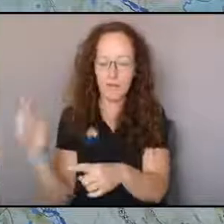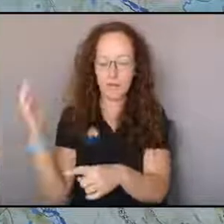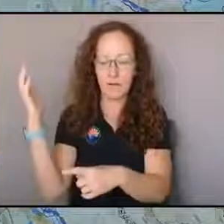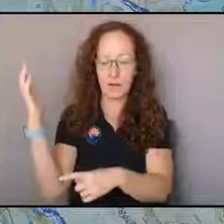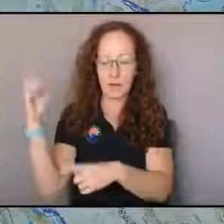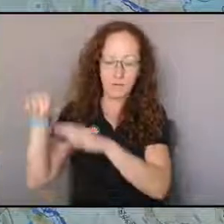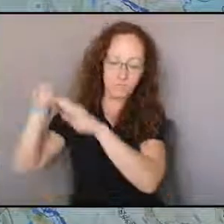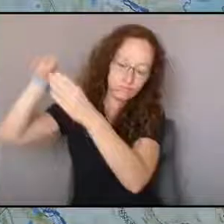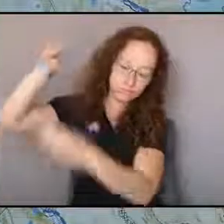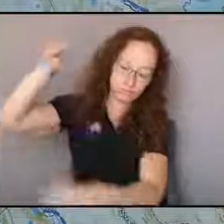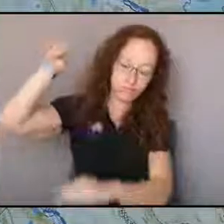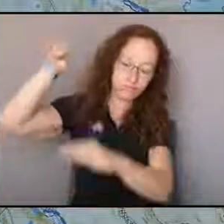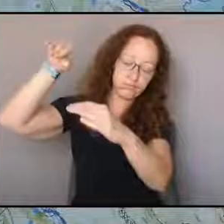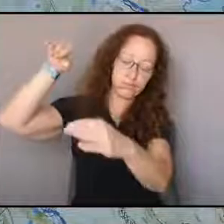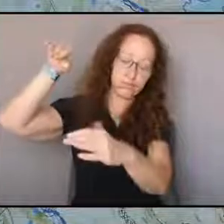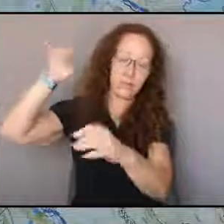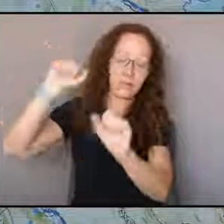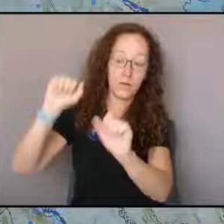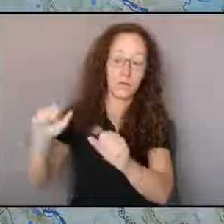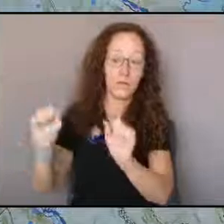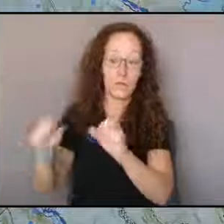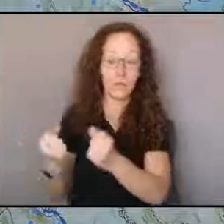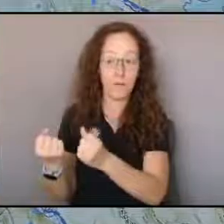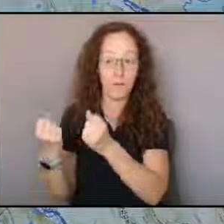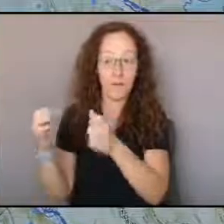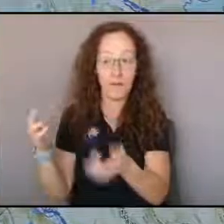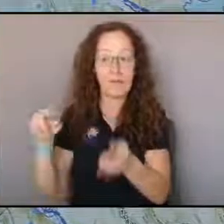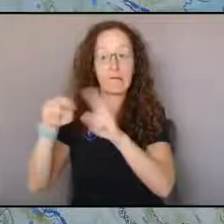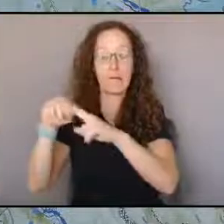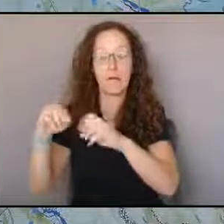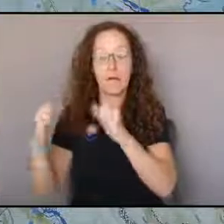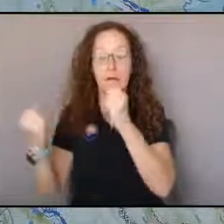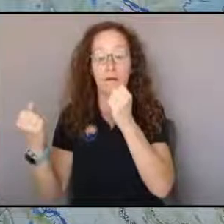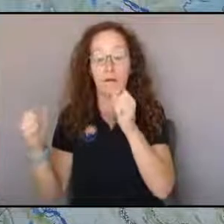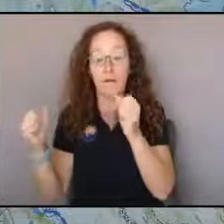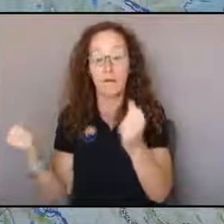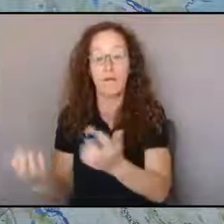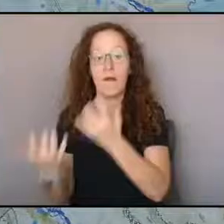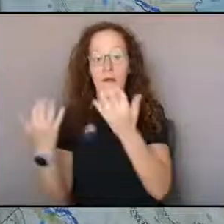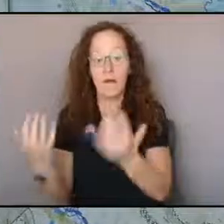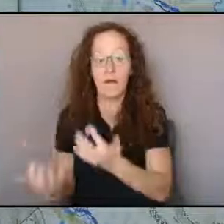MAY CREATE A POTENTIAL FOR INCREASED FIRE ACTIVITY THAT COULD THREATEN THE 518 ROAD.